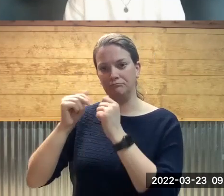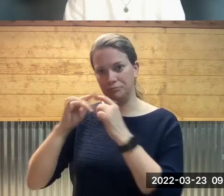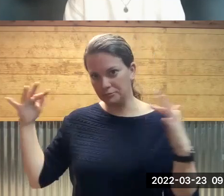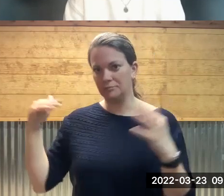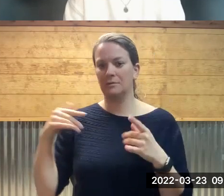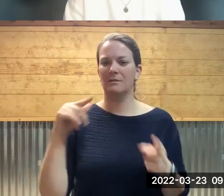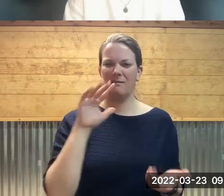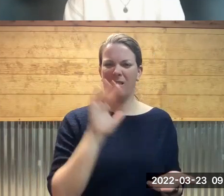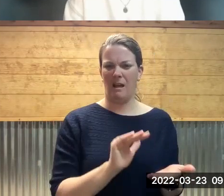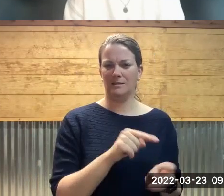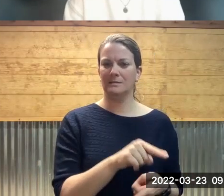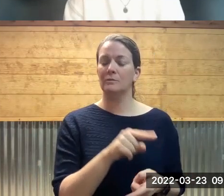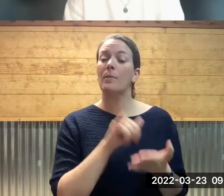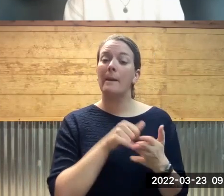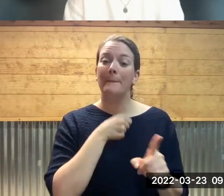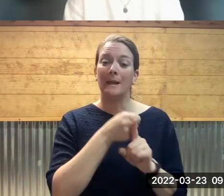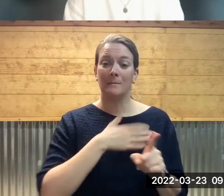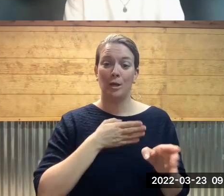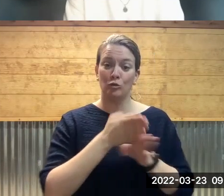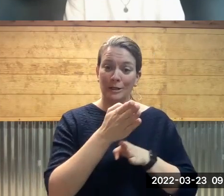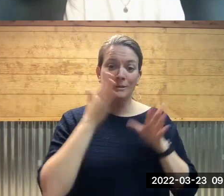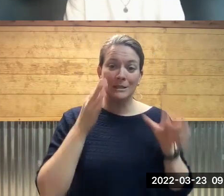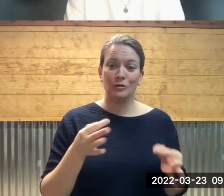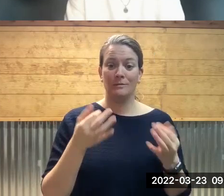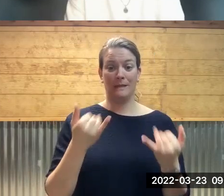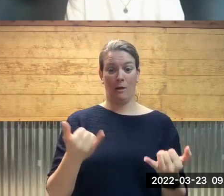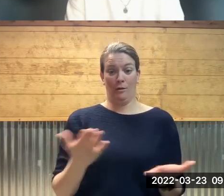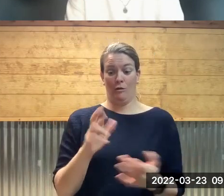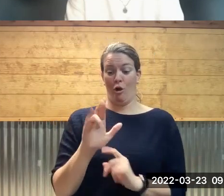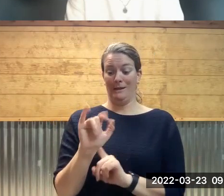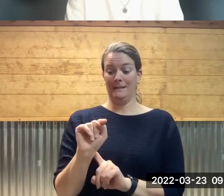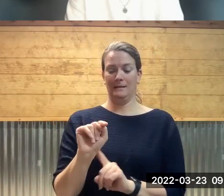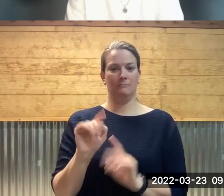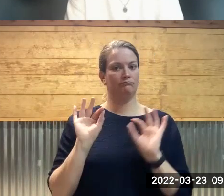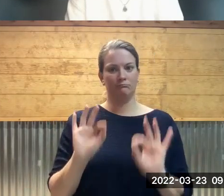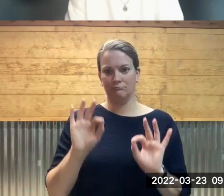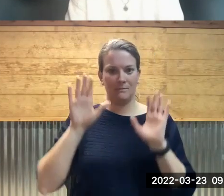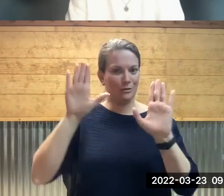And you know, being at rit now, it's great because on our campus. You have everything.